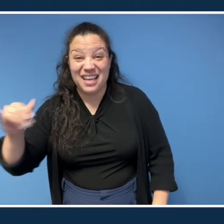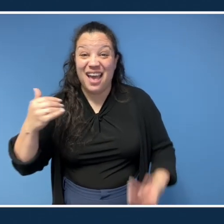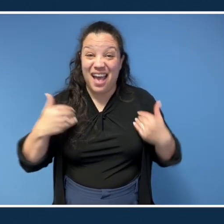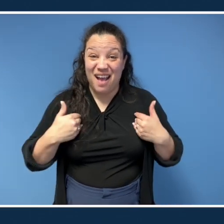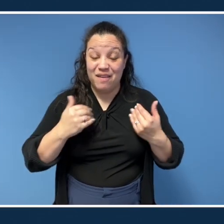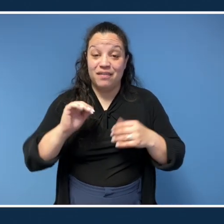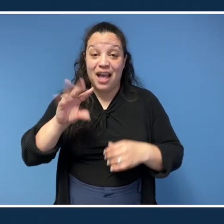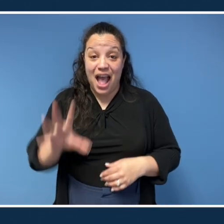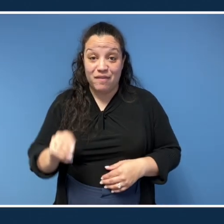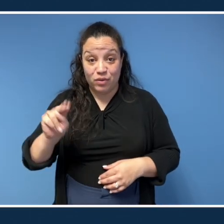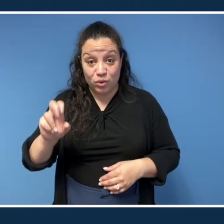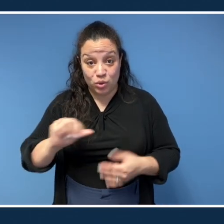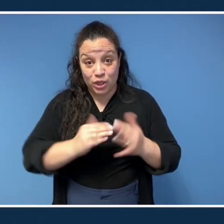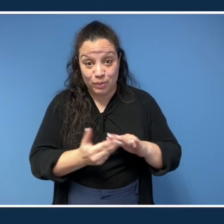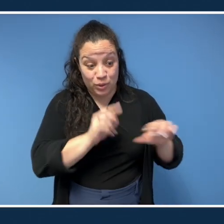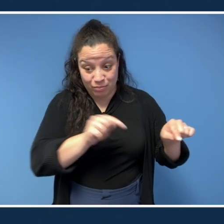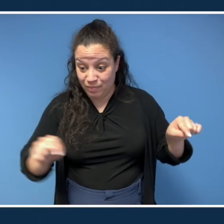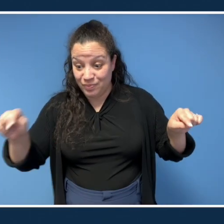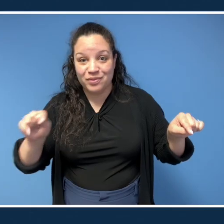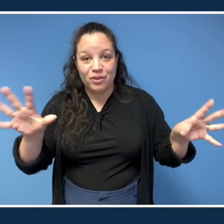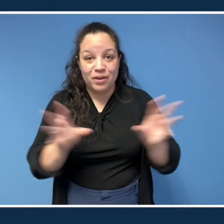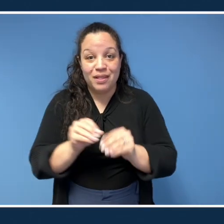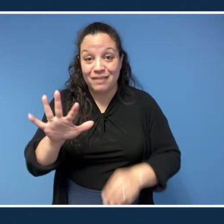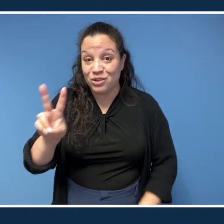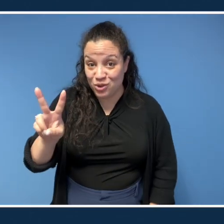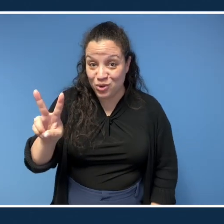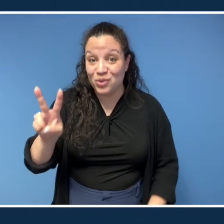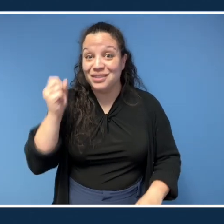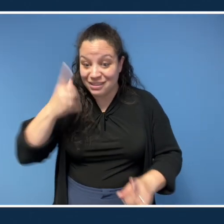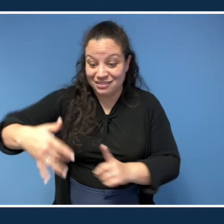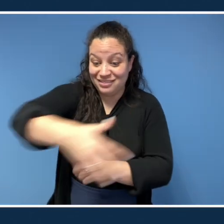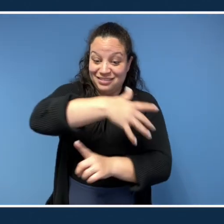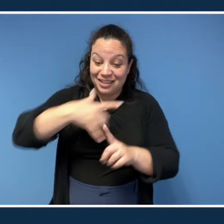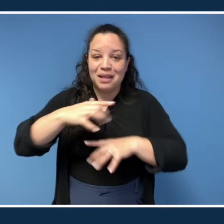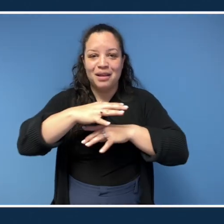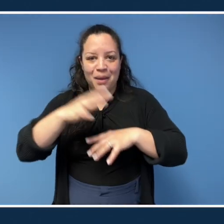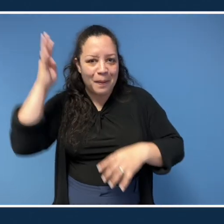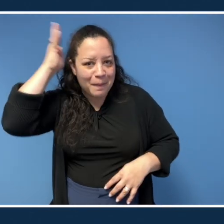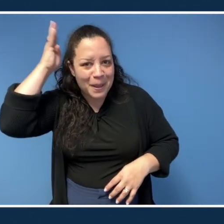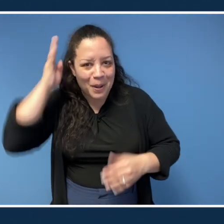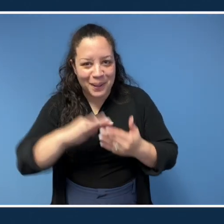but we're surrounded by Mi'kmaq communities and we have to have this conversation about us being treaty beneficiaries as well.